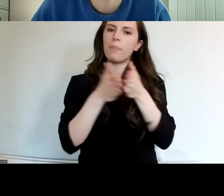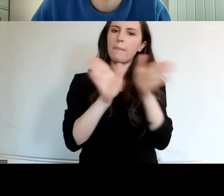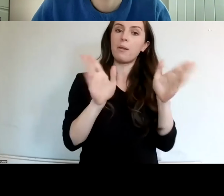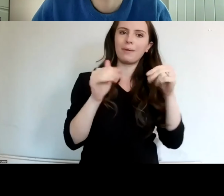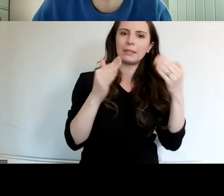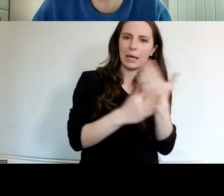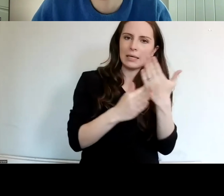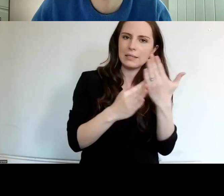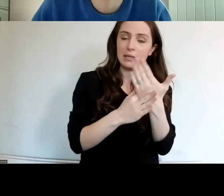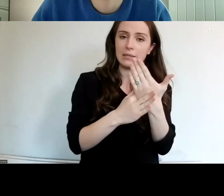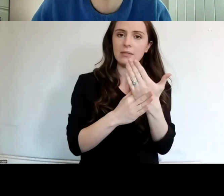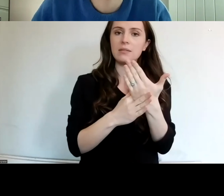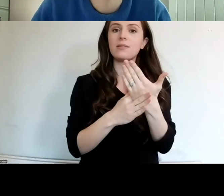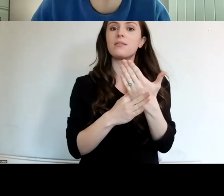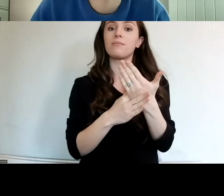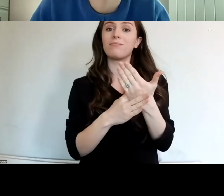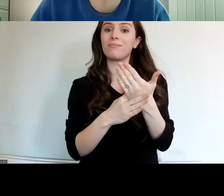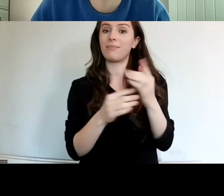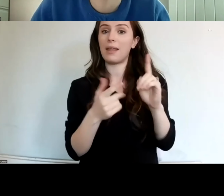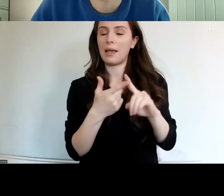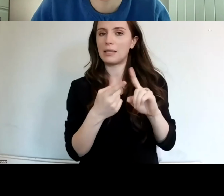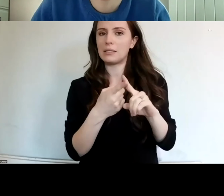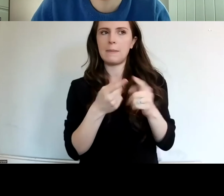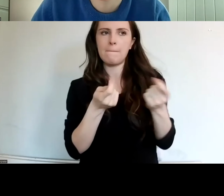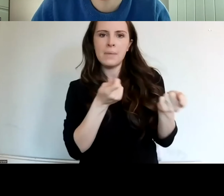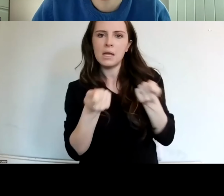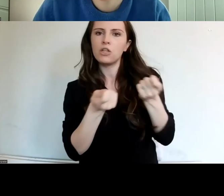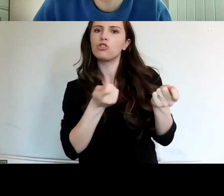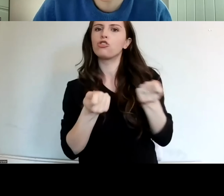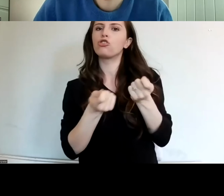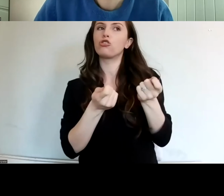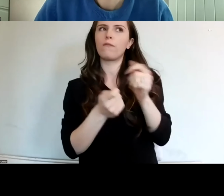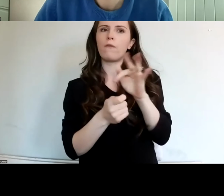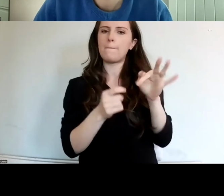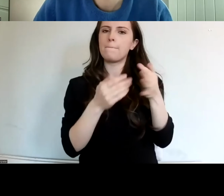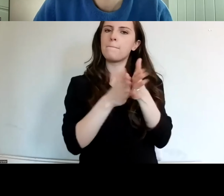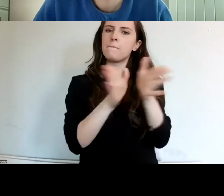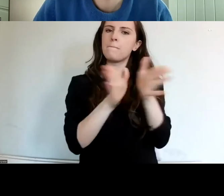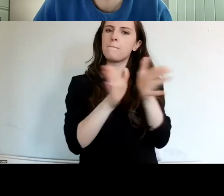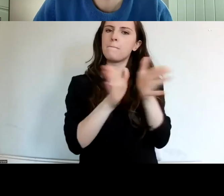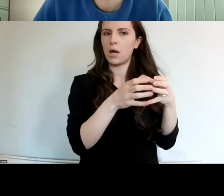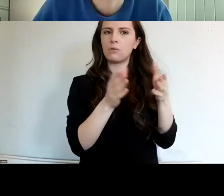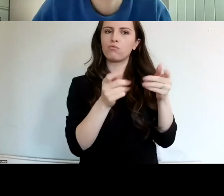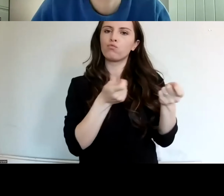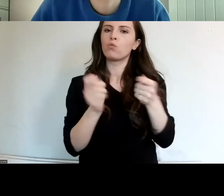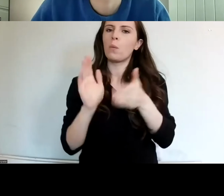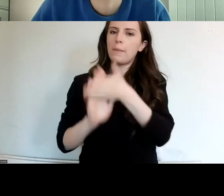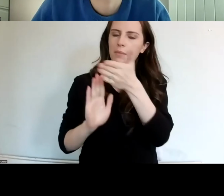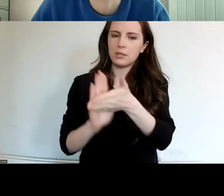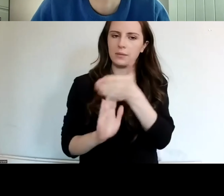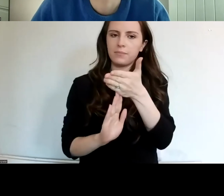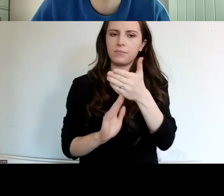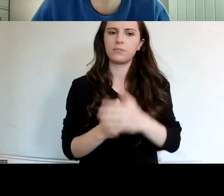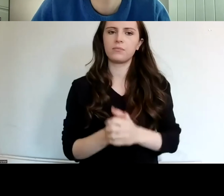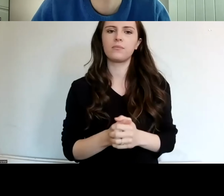and which is occupied, managed or controlled by a public body. The National Disability Authority